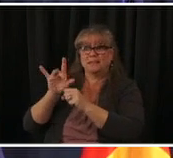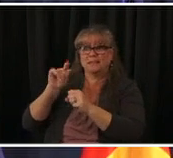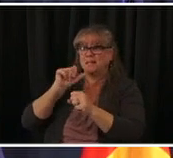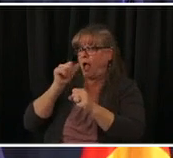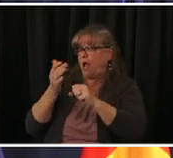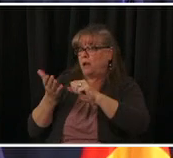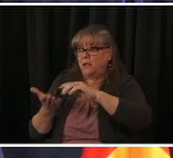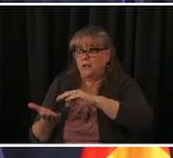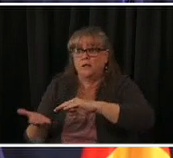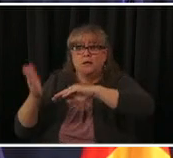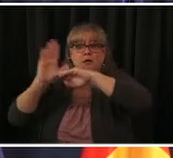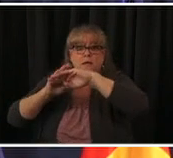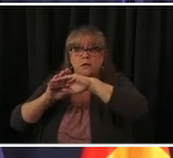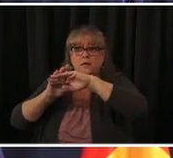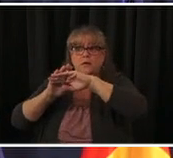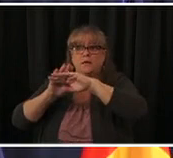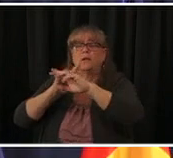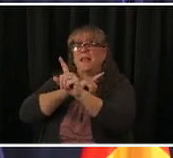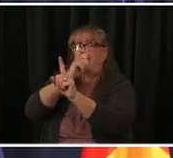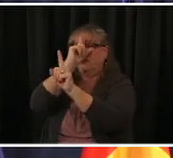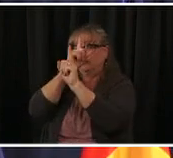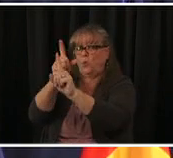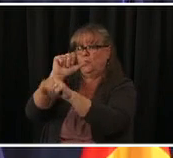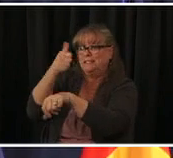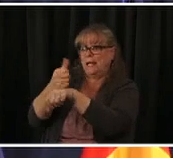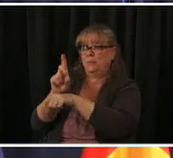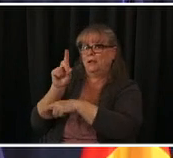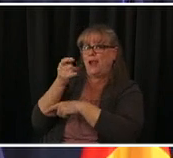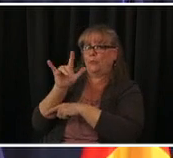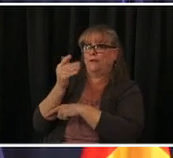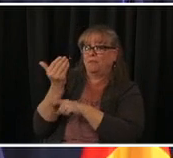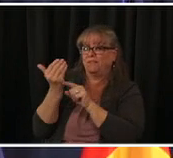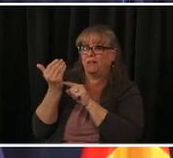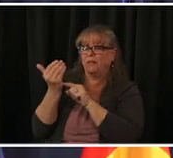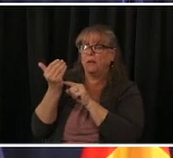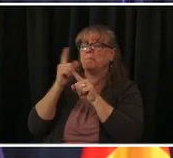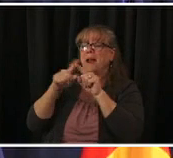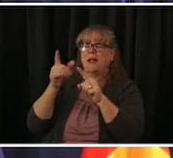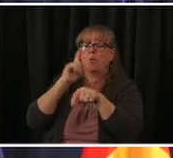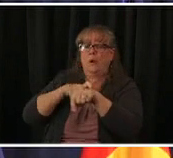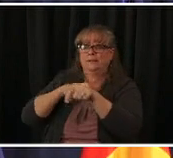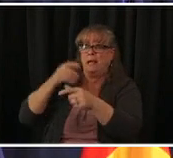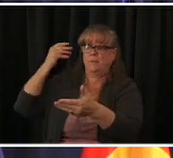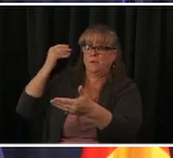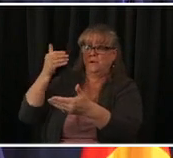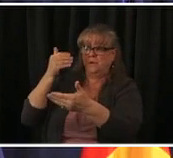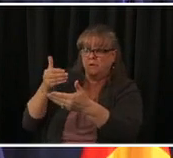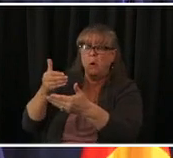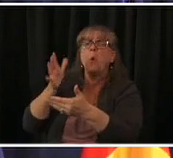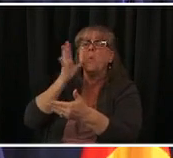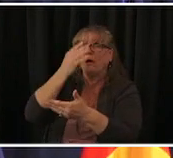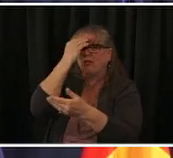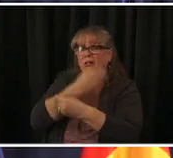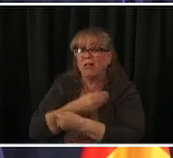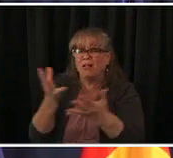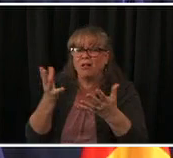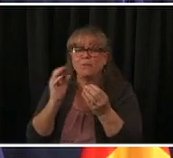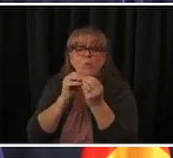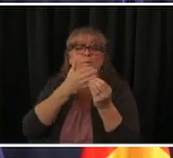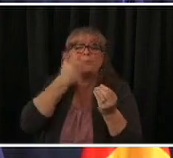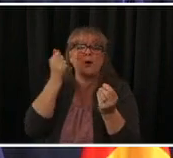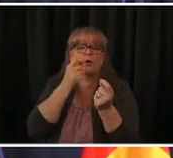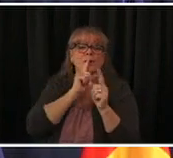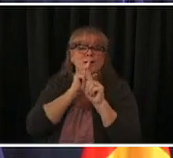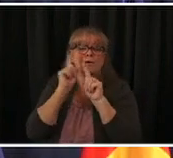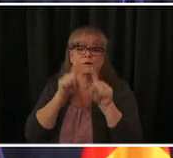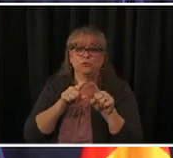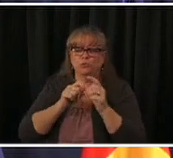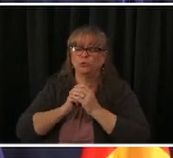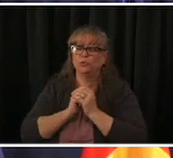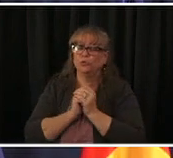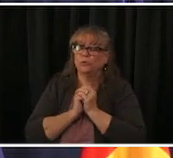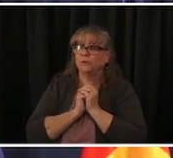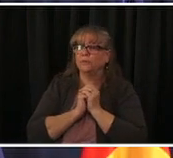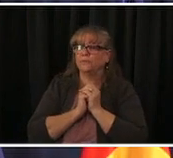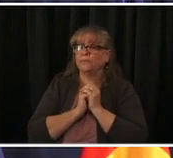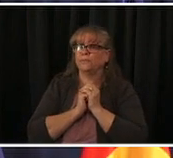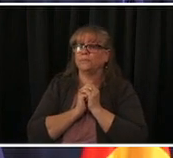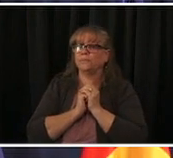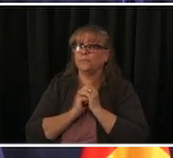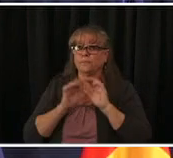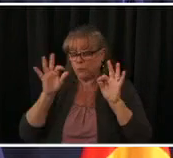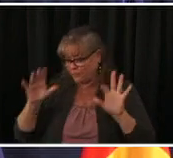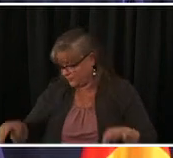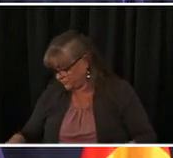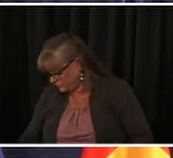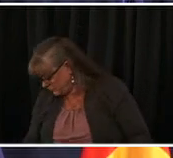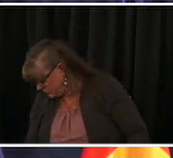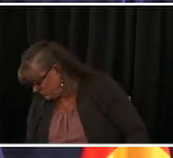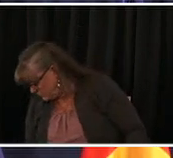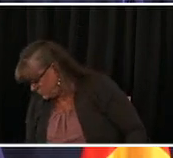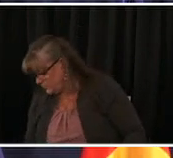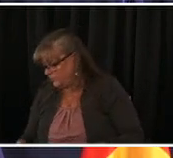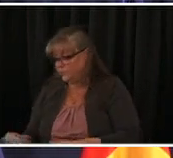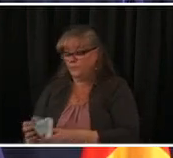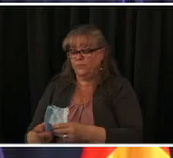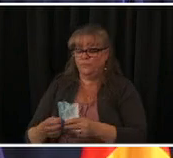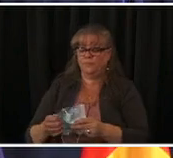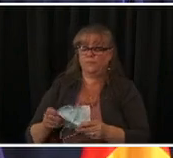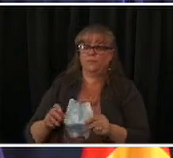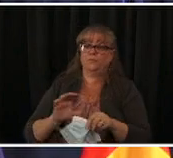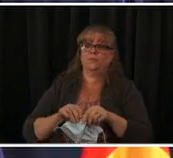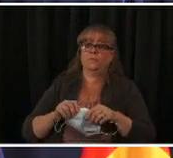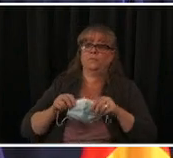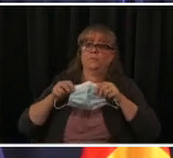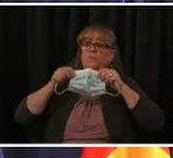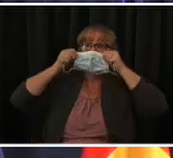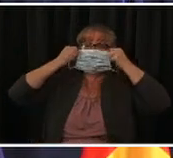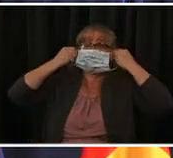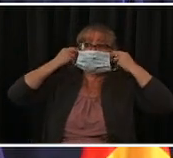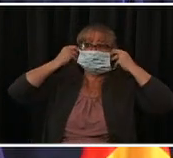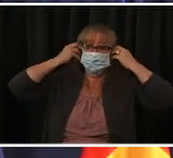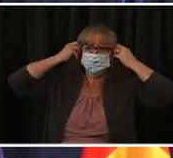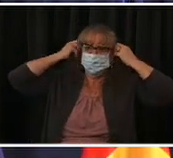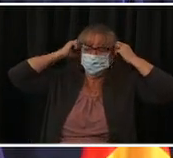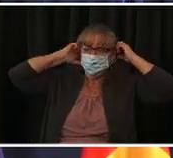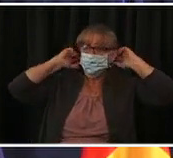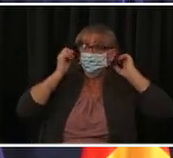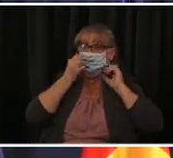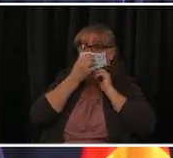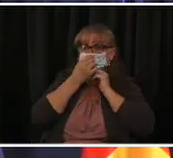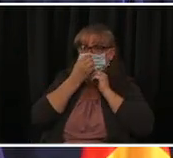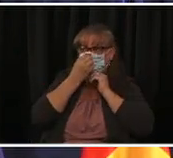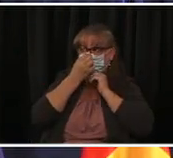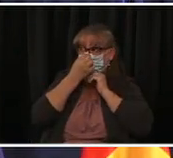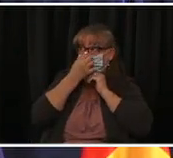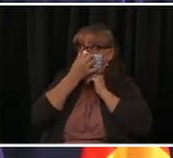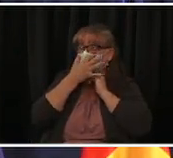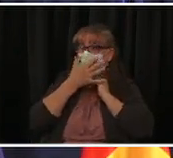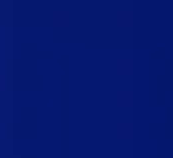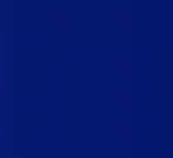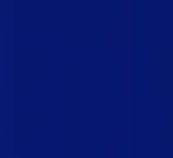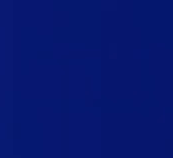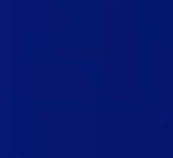uh we'll certainly have more details on that as as we roll that out in the in the coming week